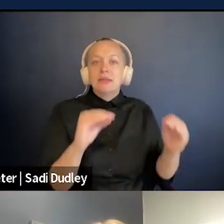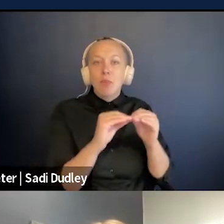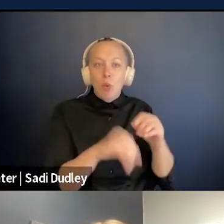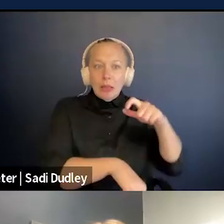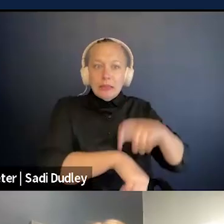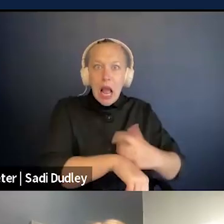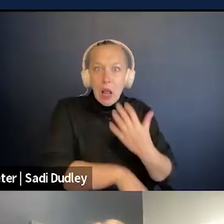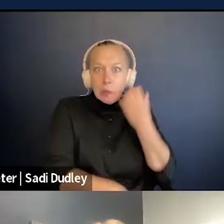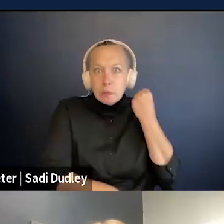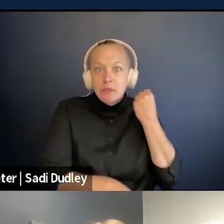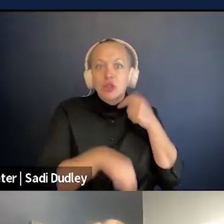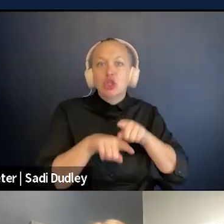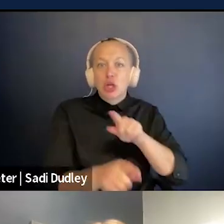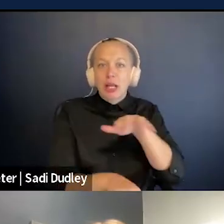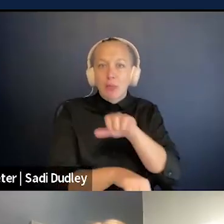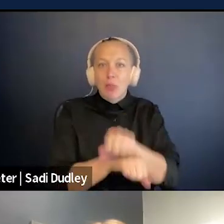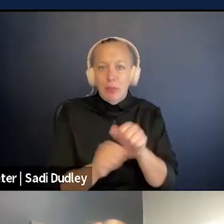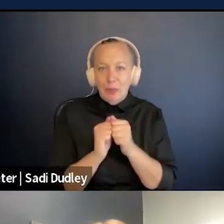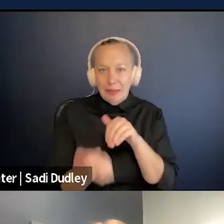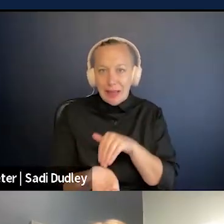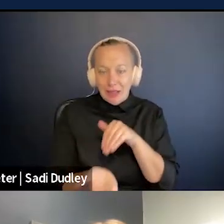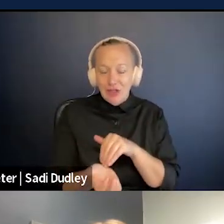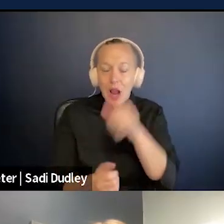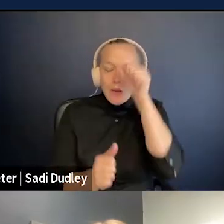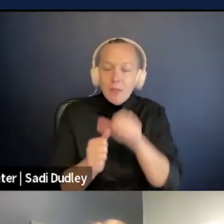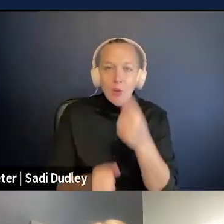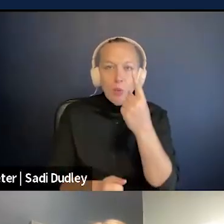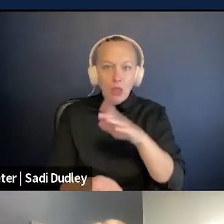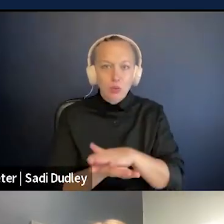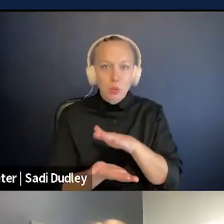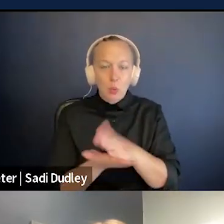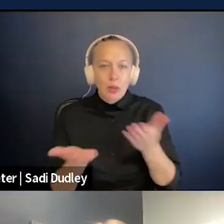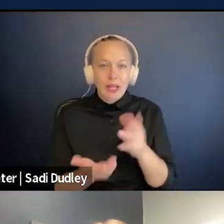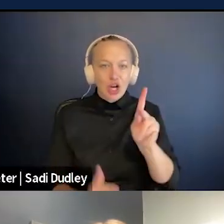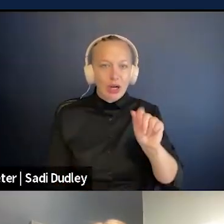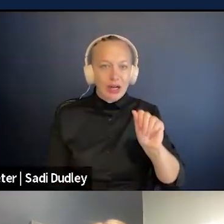Uh… we have a school in Kaiden, I have… I'm always… we're always constantly.